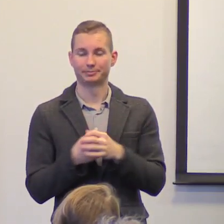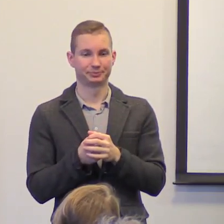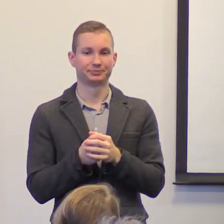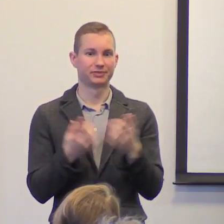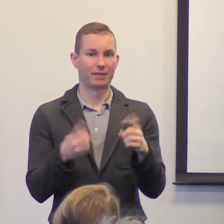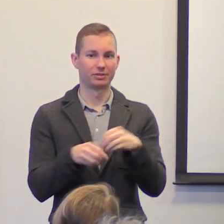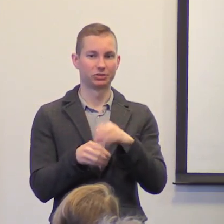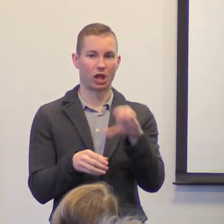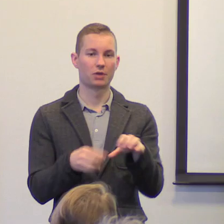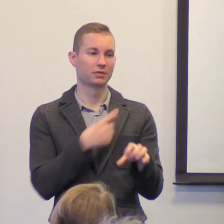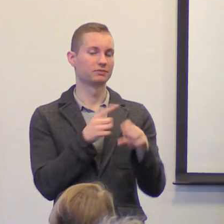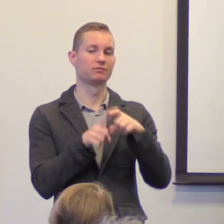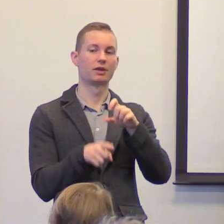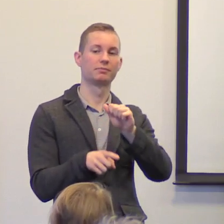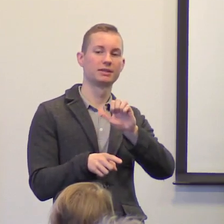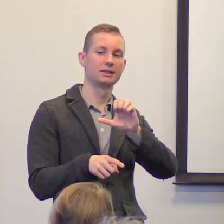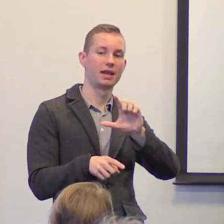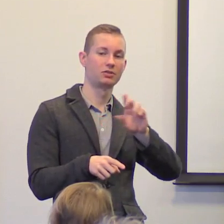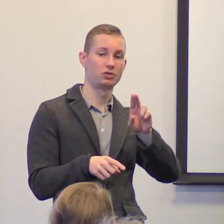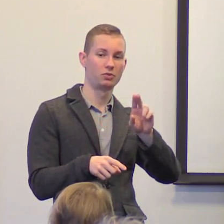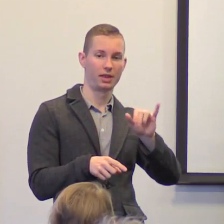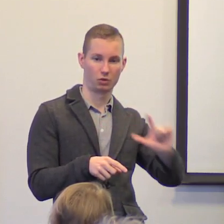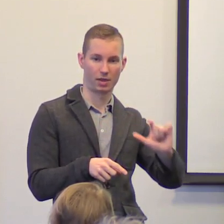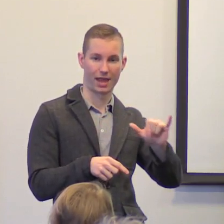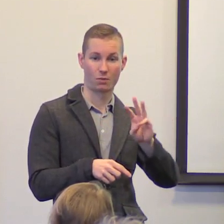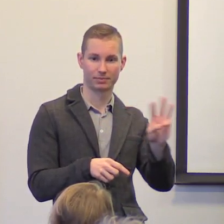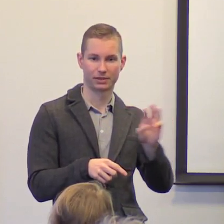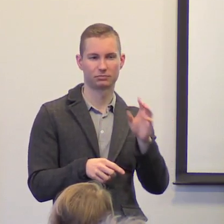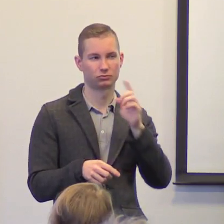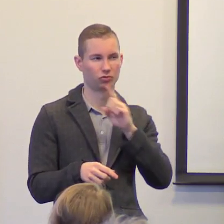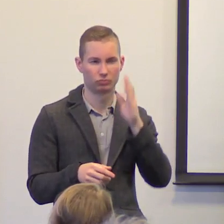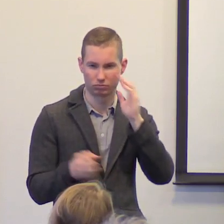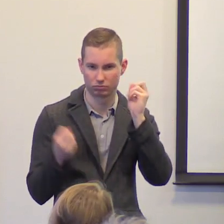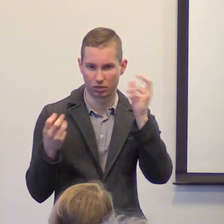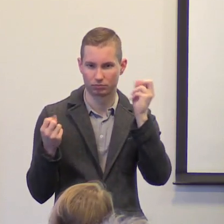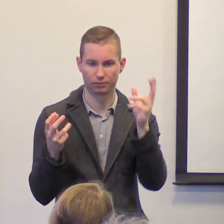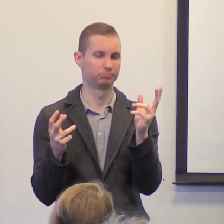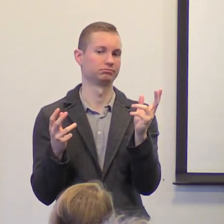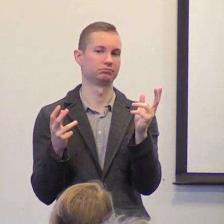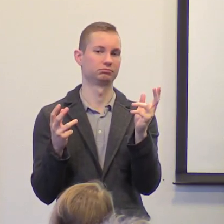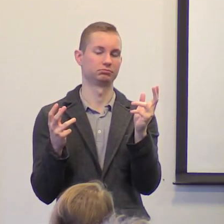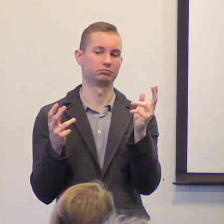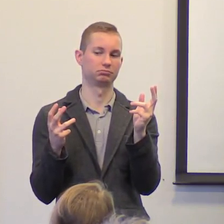This is from the ACLU of Illinois website, and I'm sure you know there's been a lot of